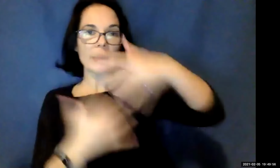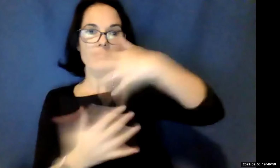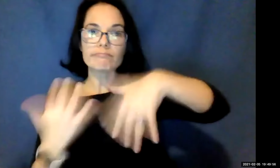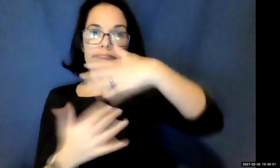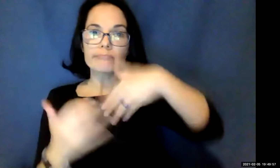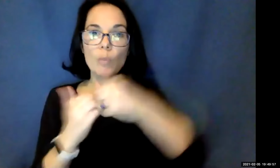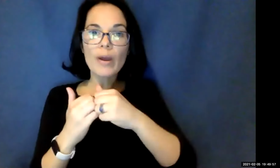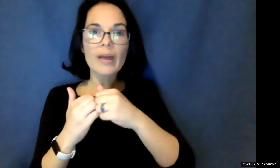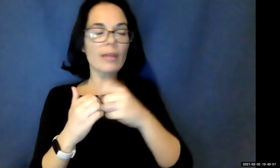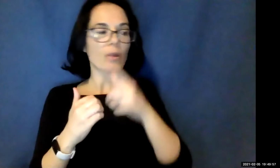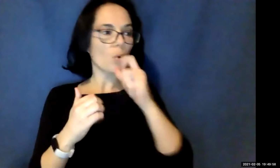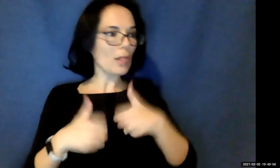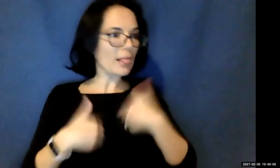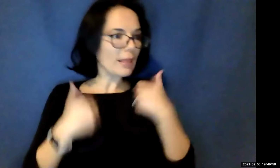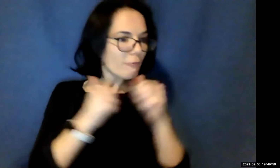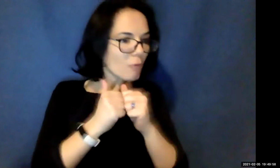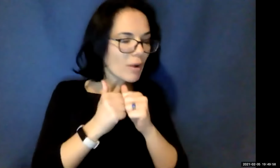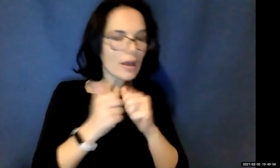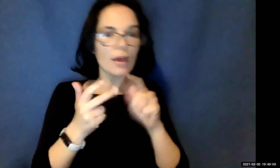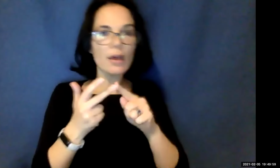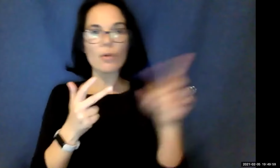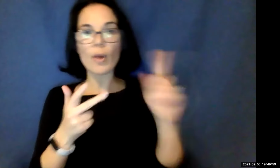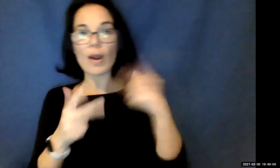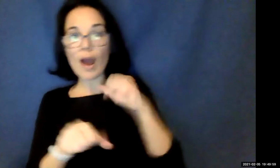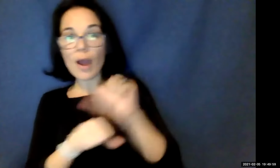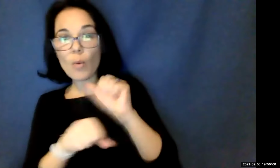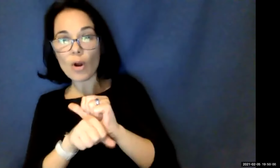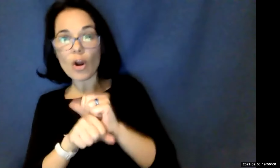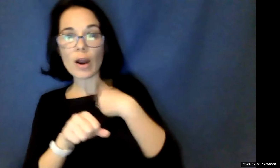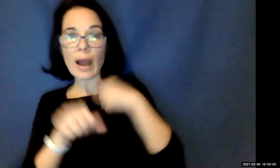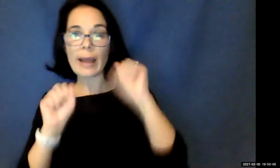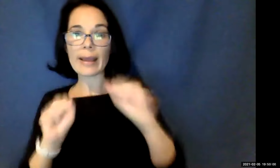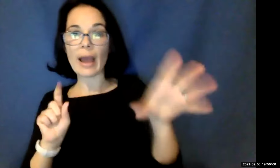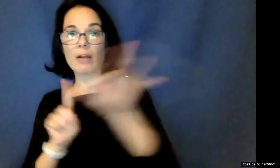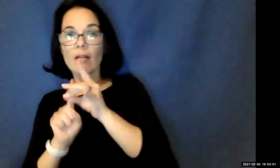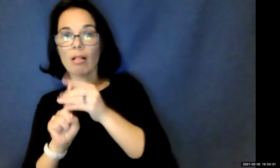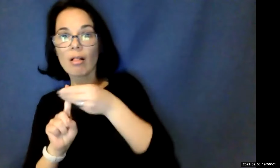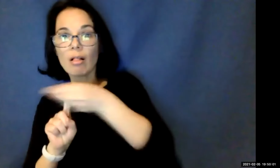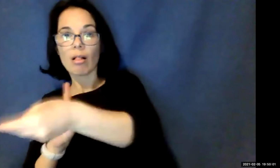And so this is even – it’s very very important and more reason why really young adults should